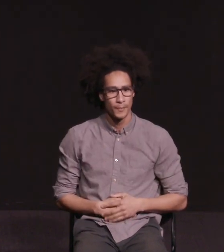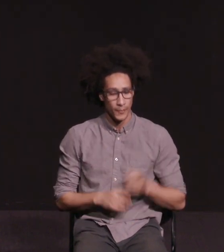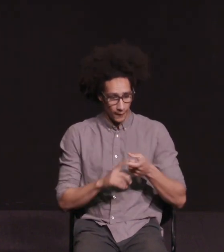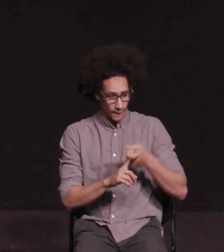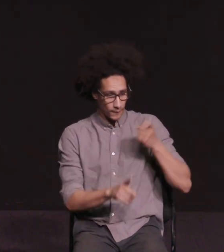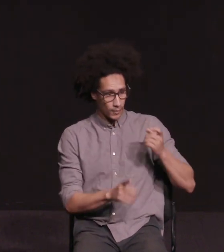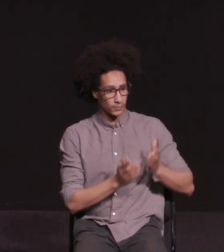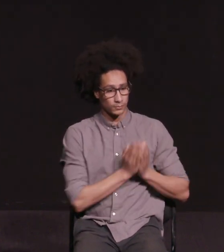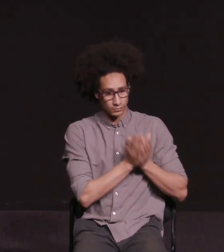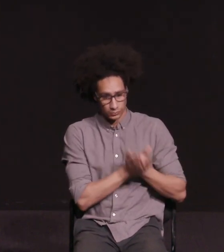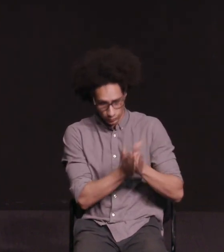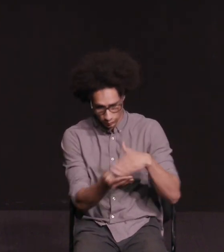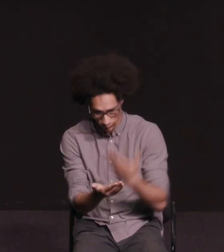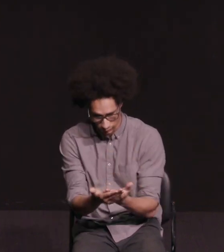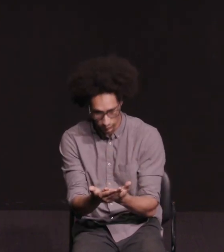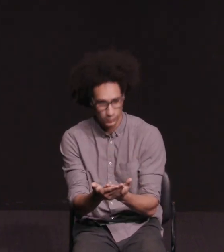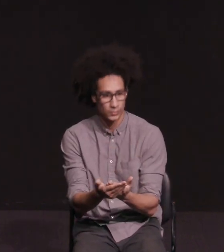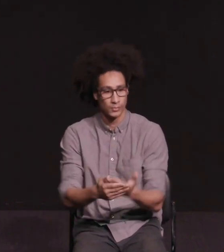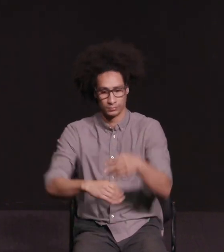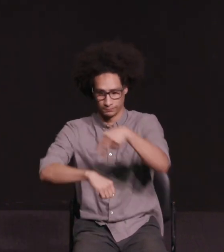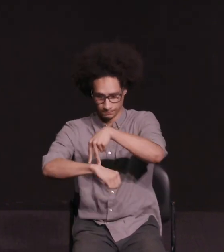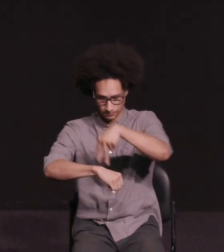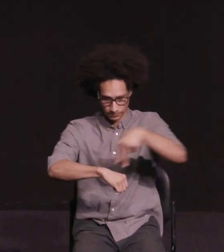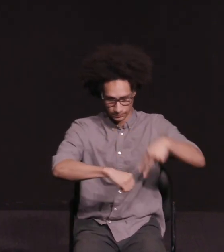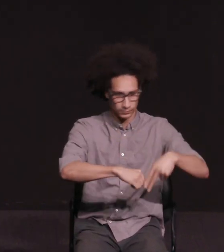blocks from New Orleans to Washington, DC, where it was